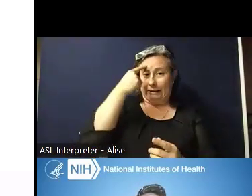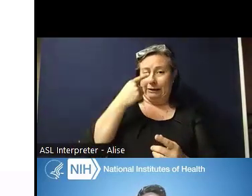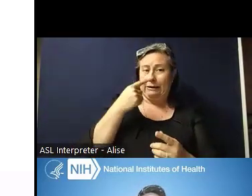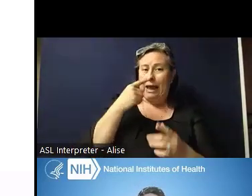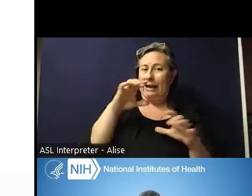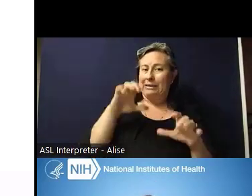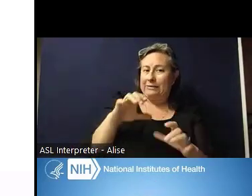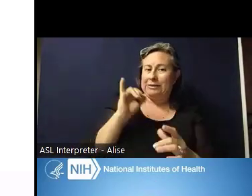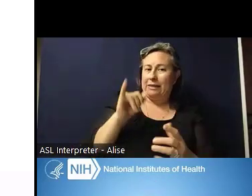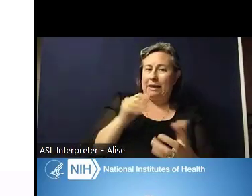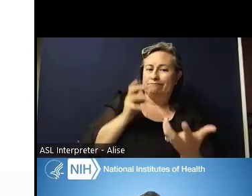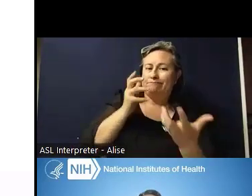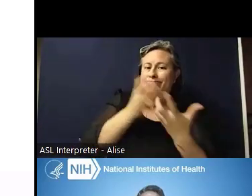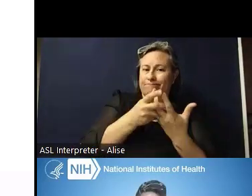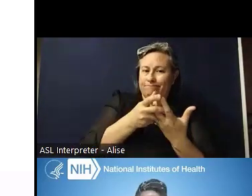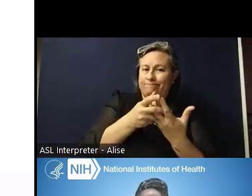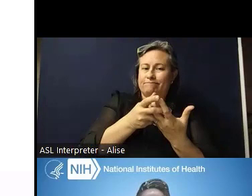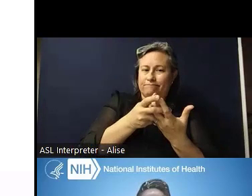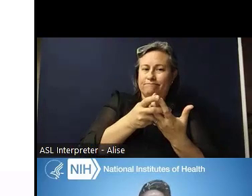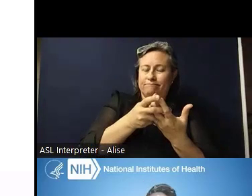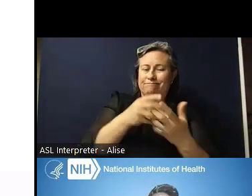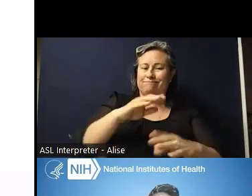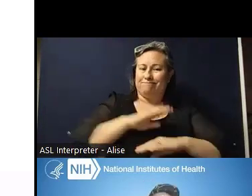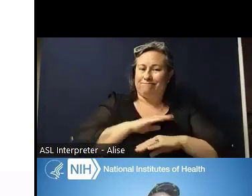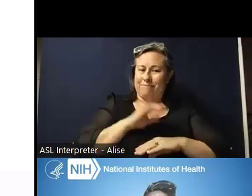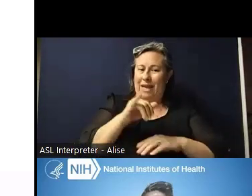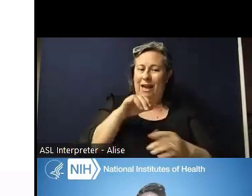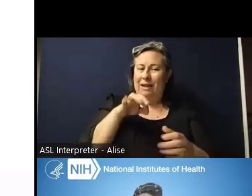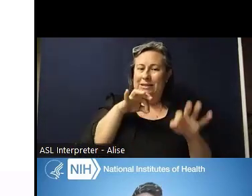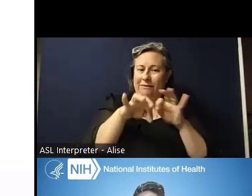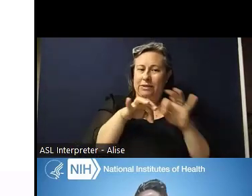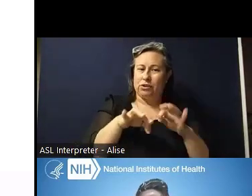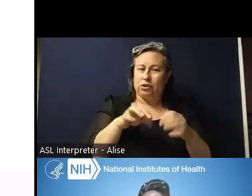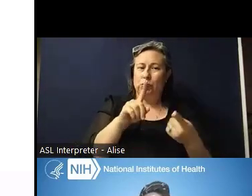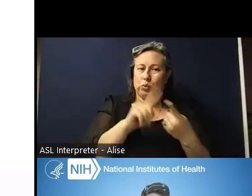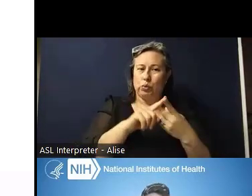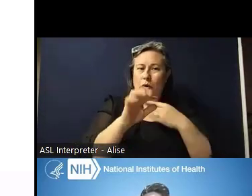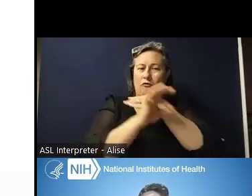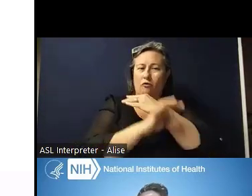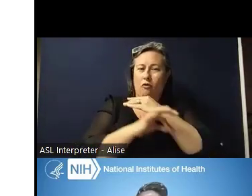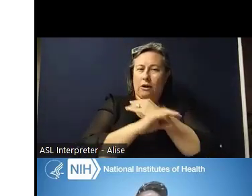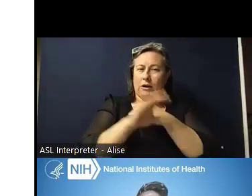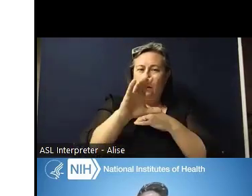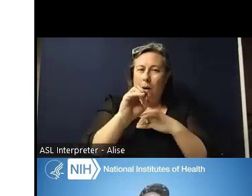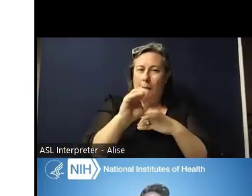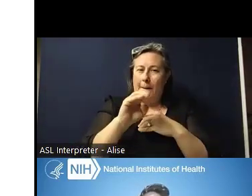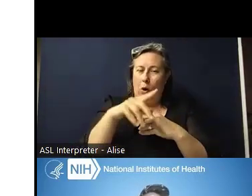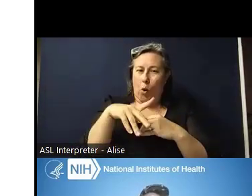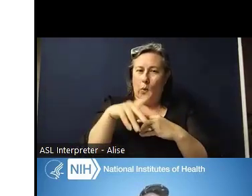that may meet the definition of foreign components. And it's included but not limited